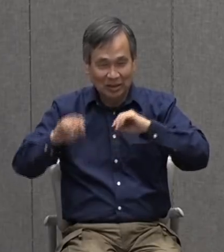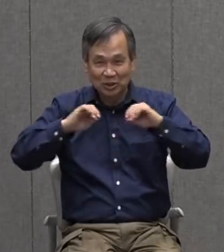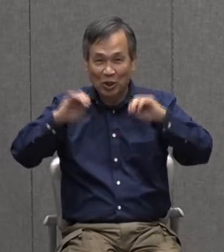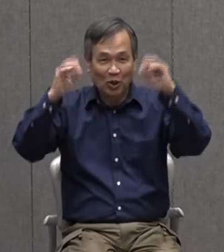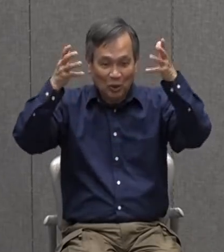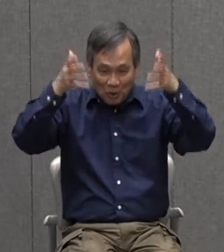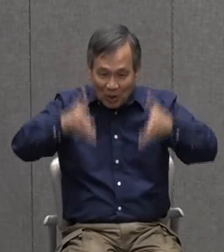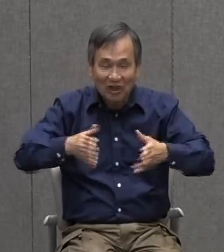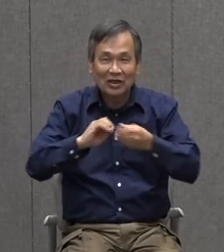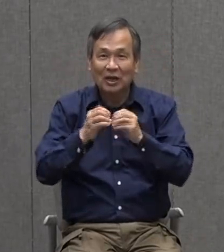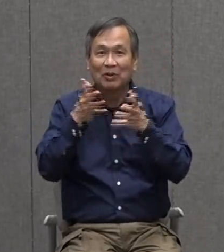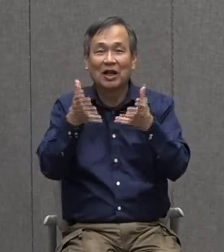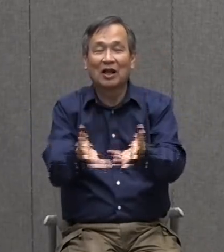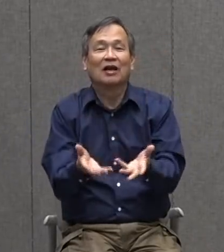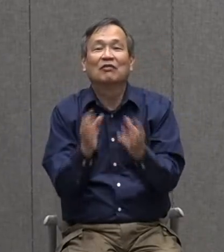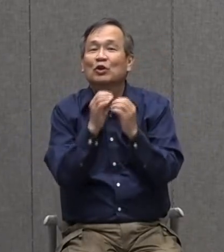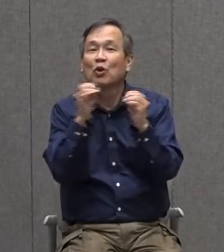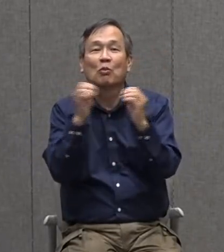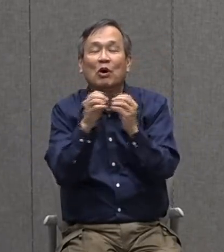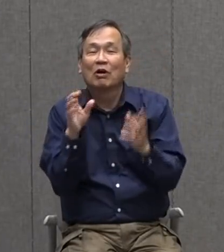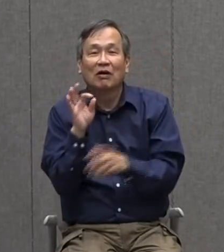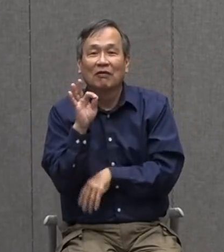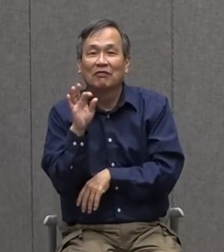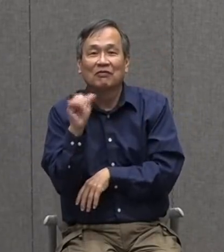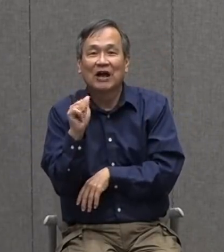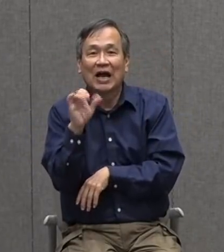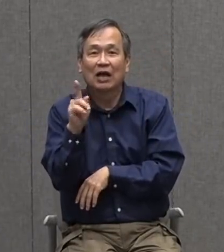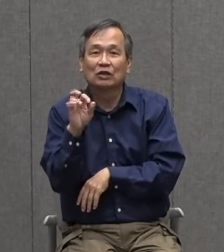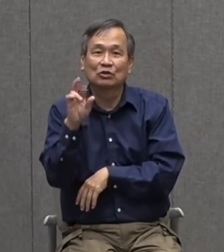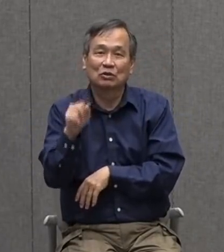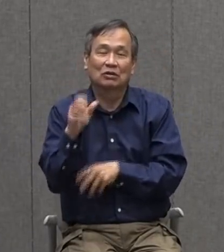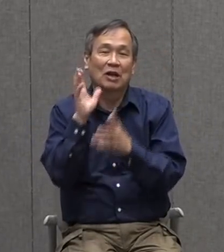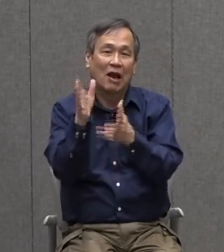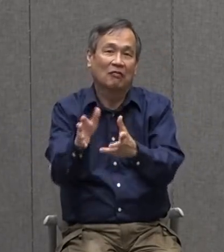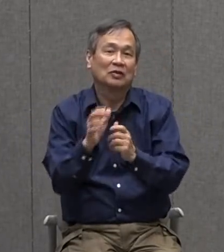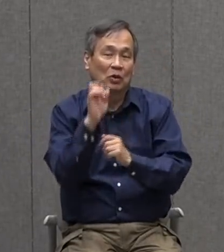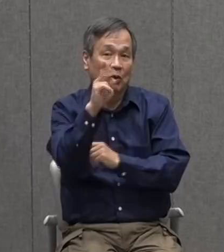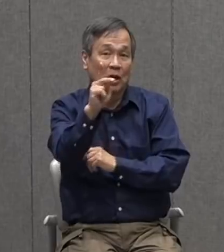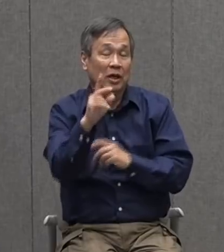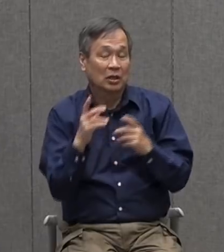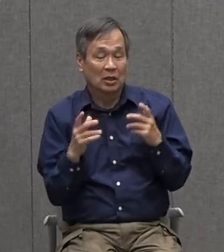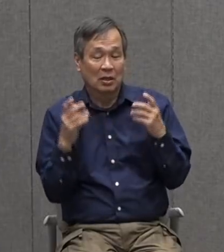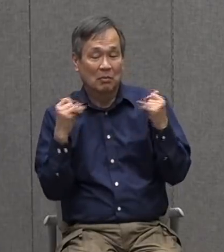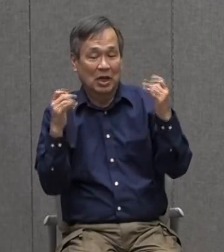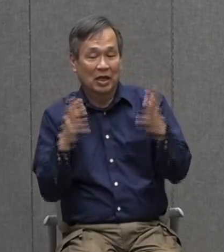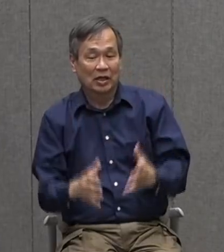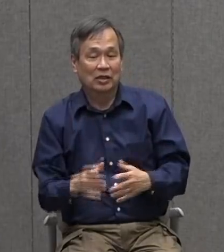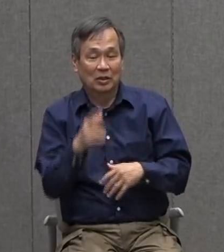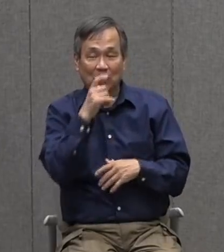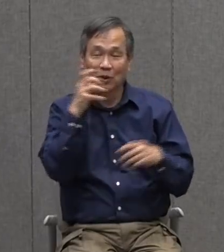that have a circled, we can circle the factors. And the player that wins has the most points.